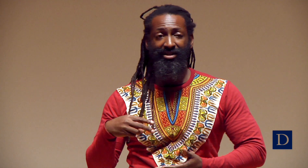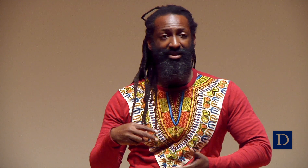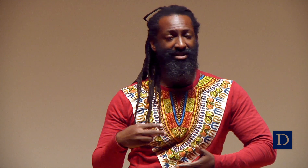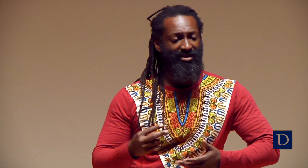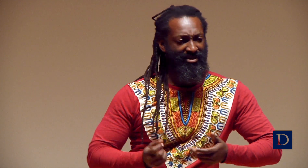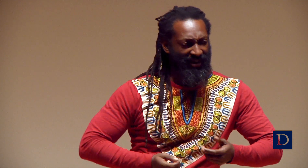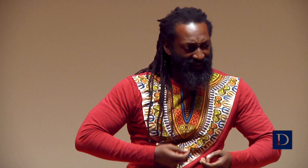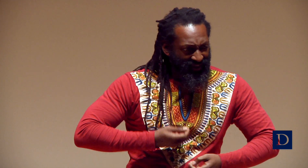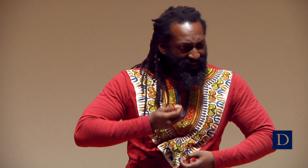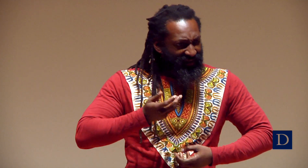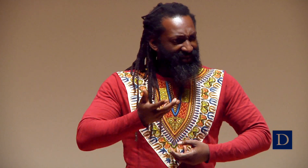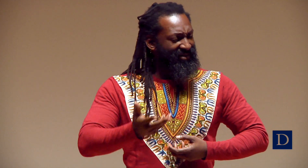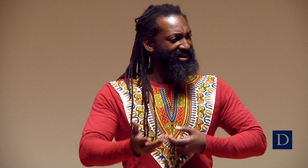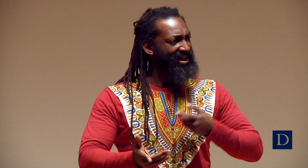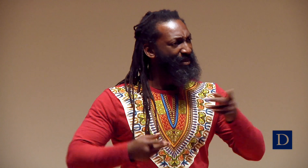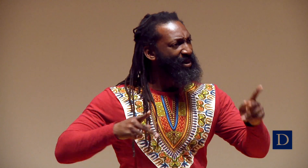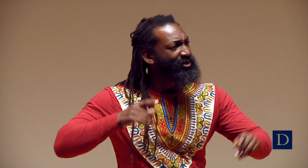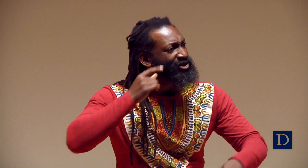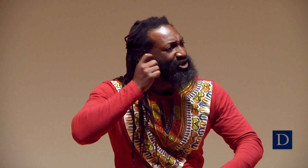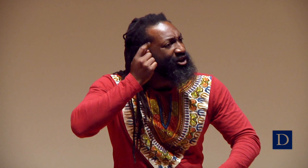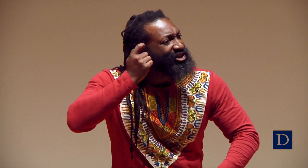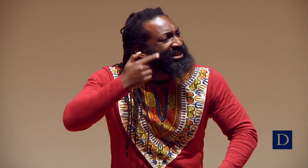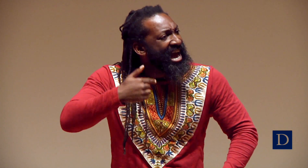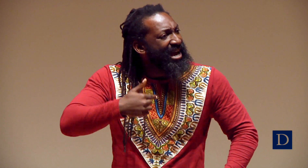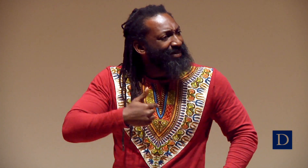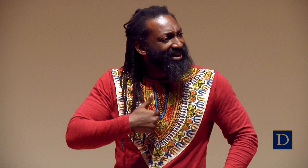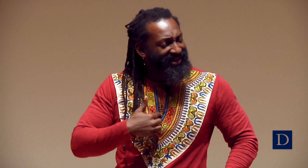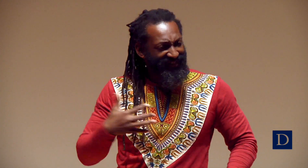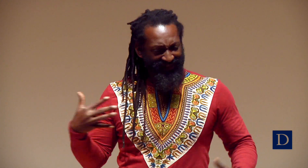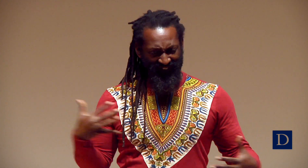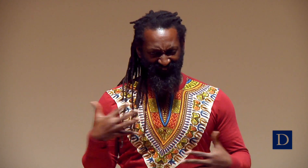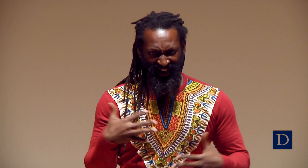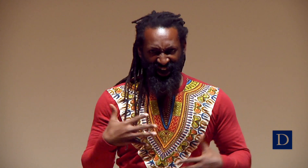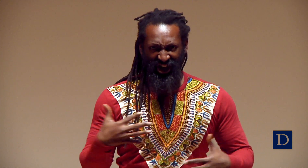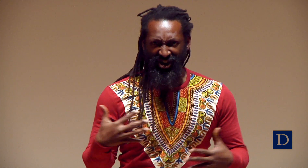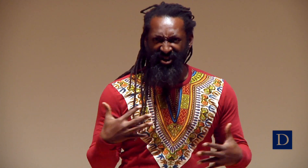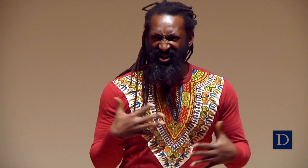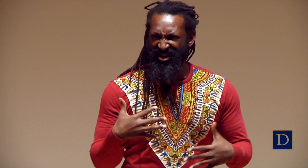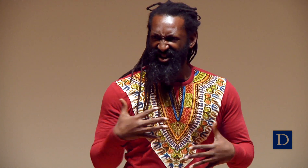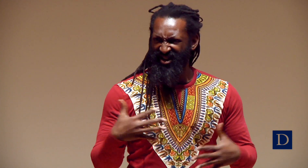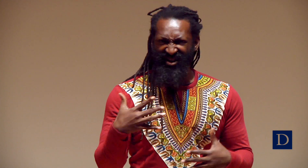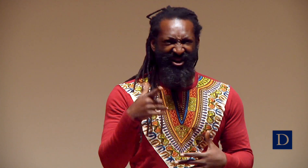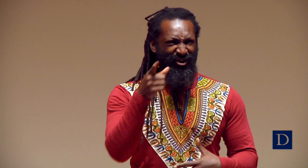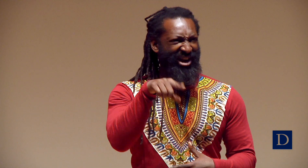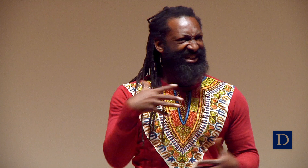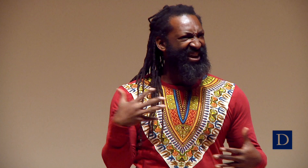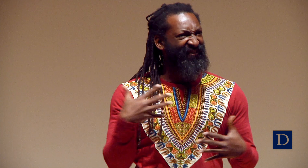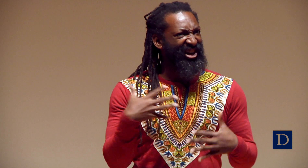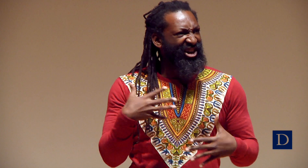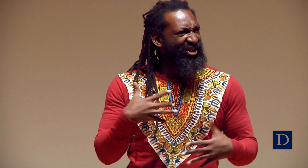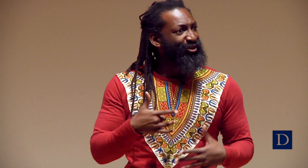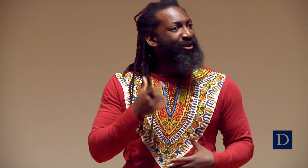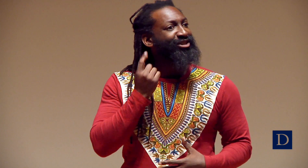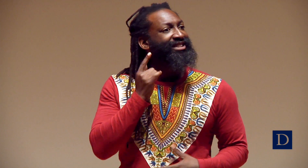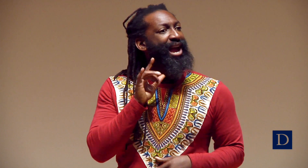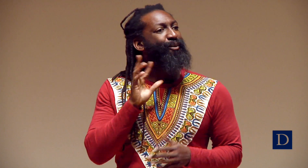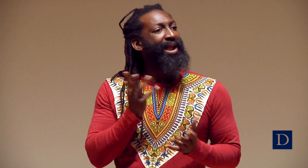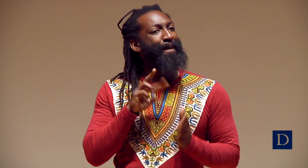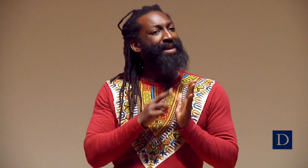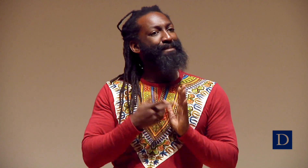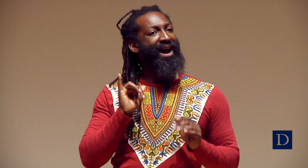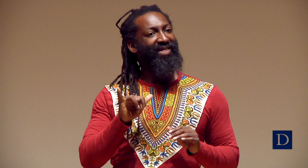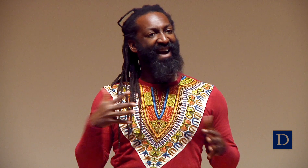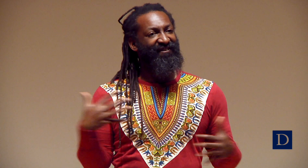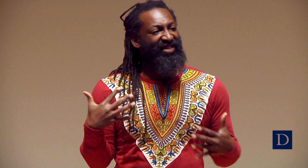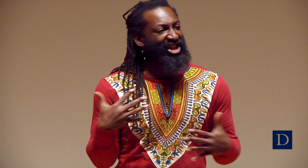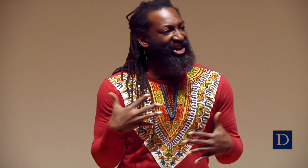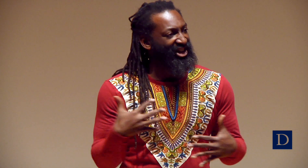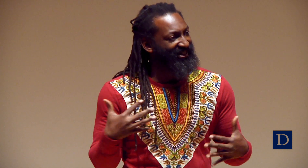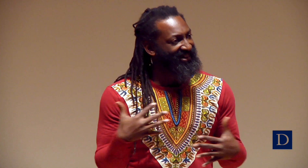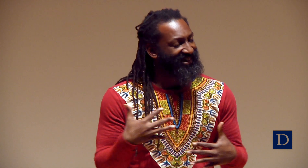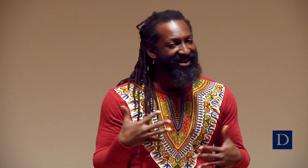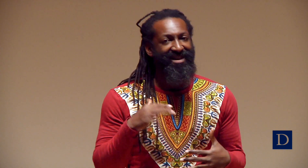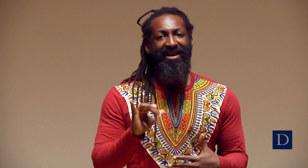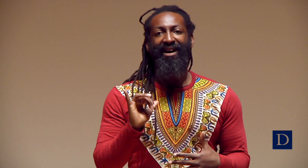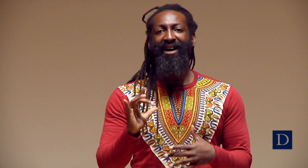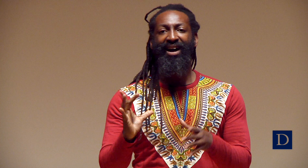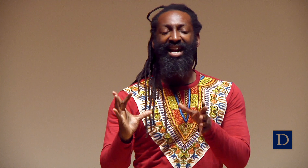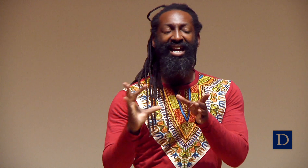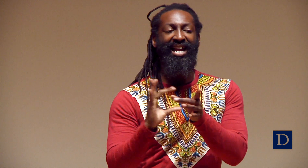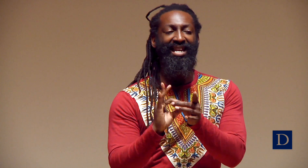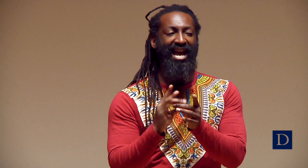But when I danced, I started to express myself and people started to understand me. You've been afraid, you understand what I mean about fear.